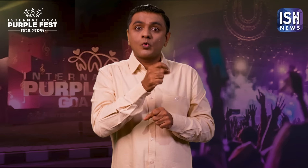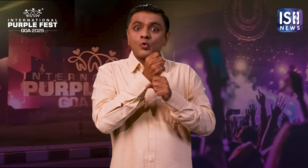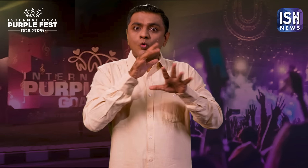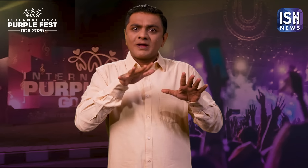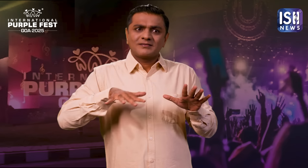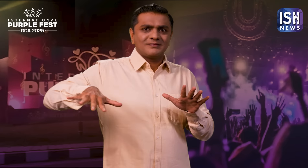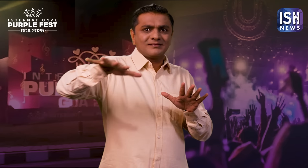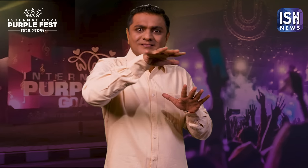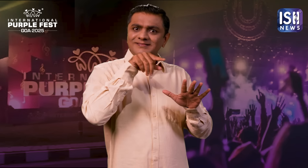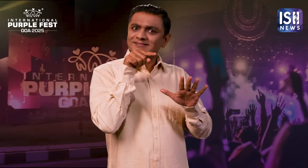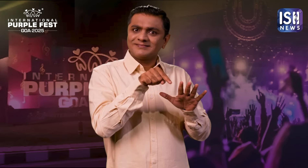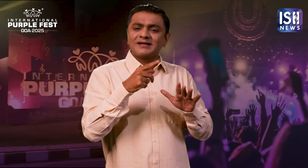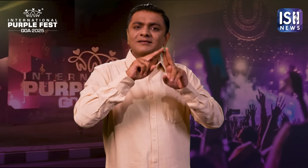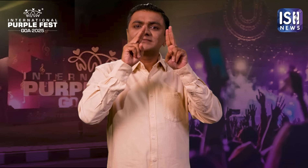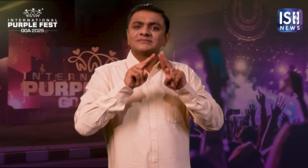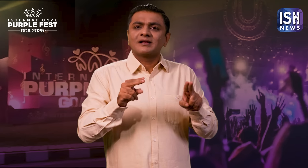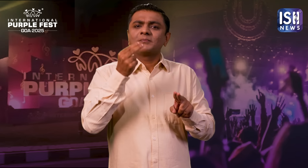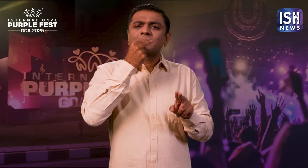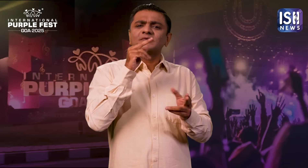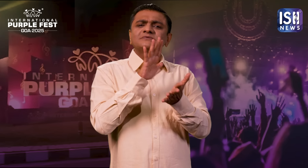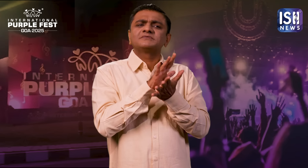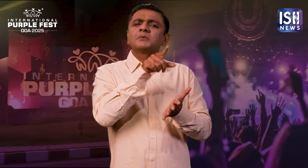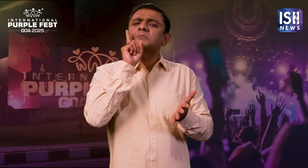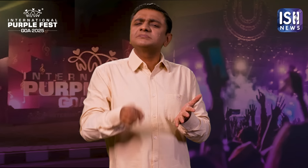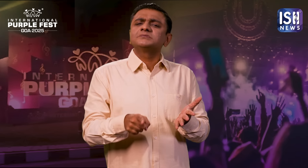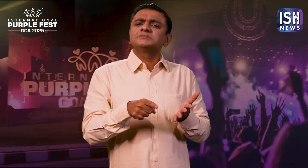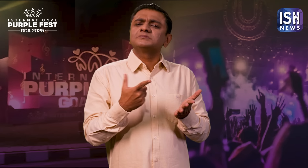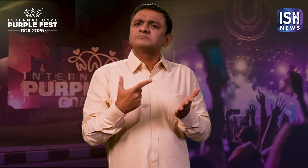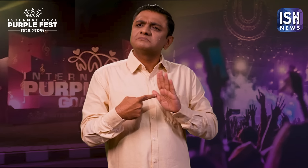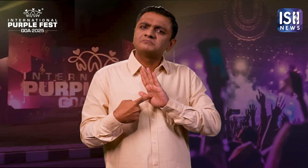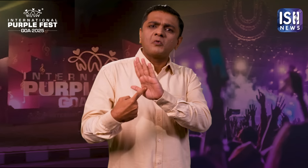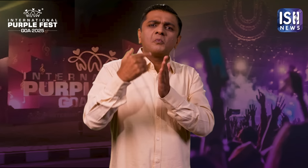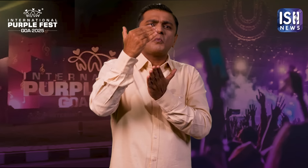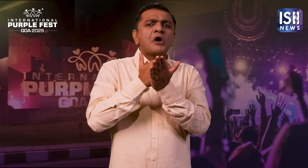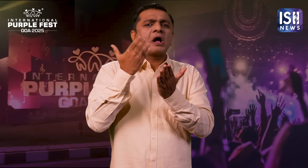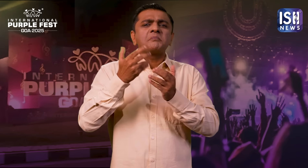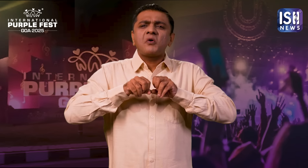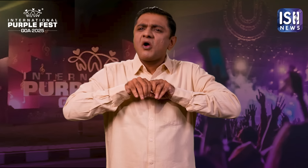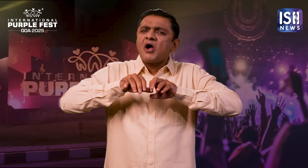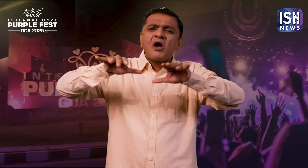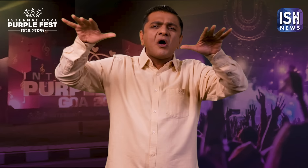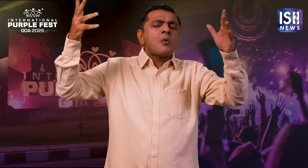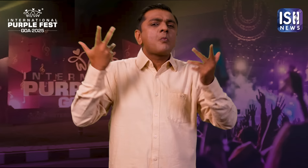Why is the International Purple Fest, Goa, being organized on such a larger scale?